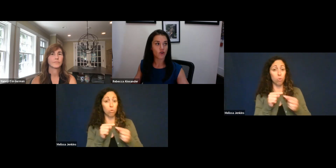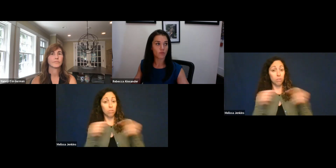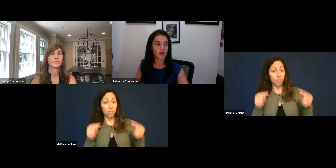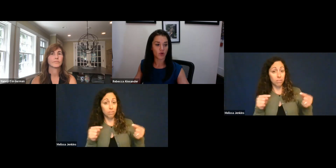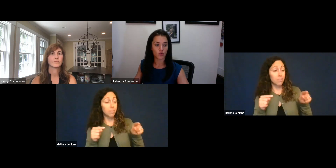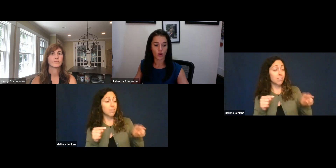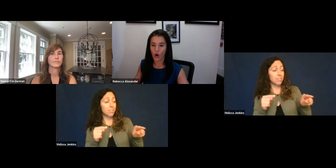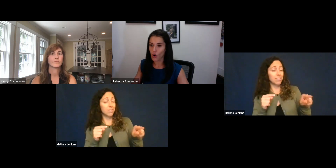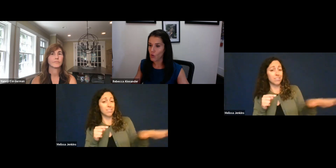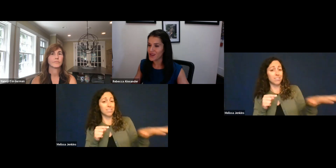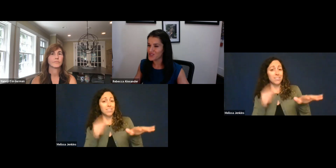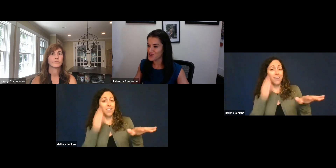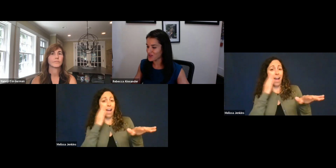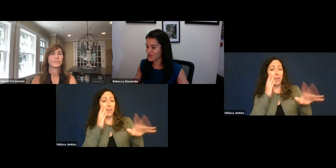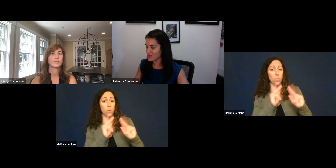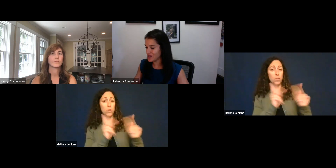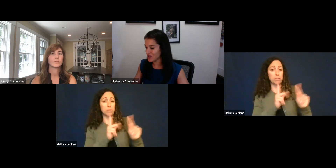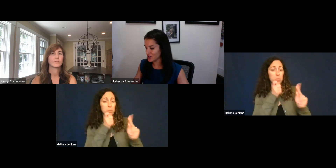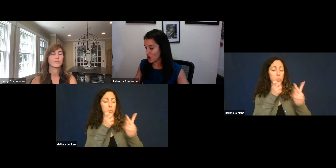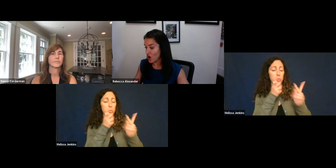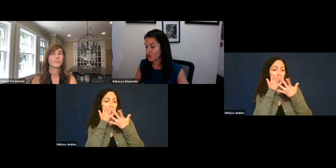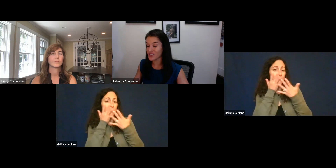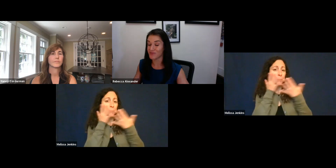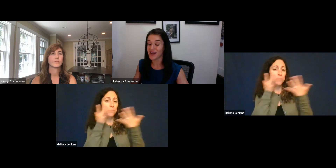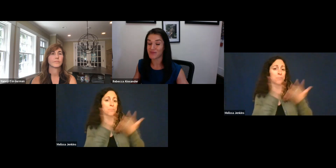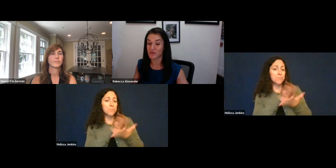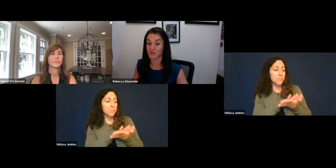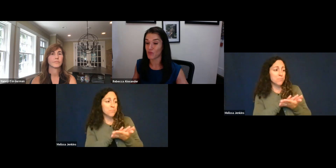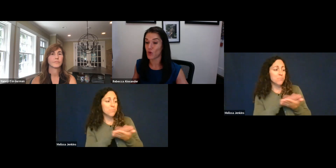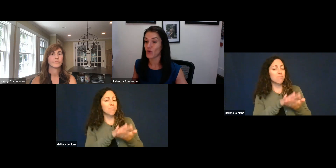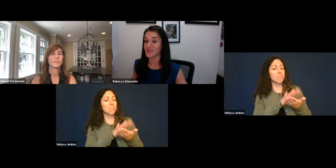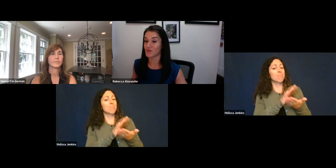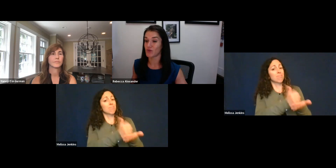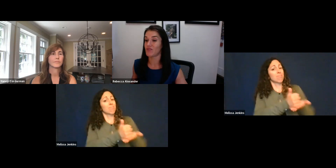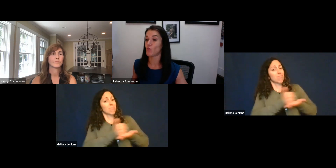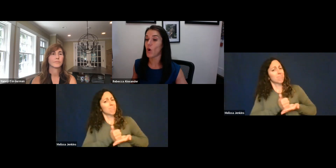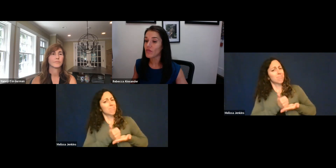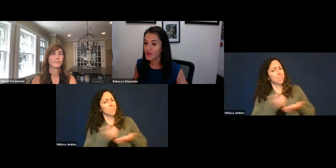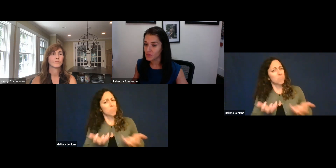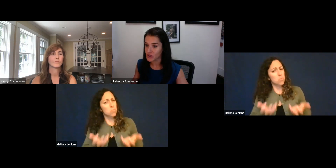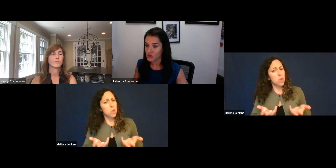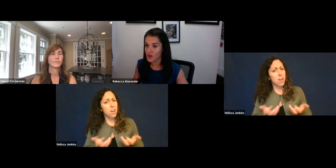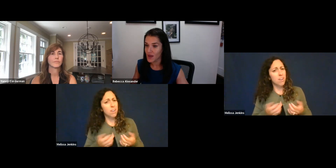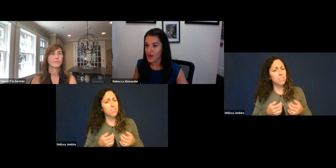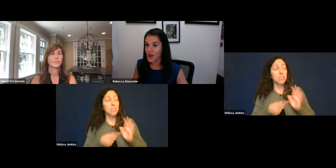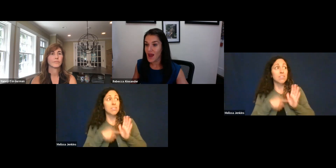And there are people who will always sort of be there to offer us-- sometimes in more ways than we even want them to.